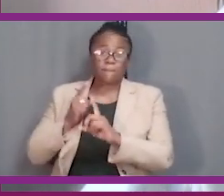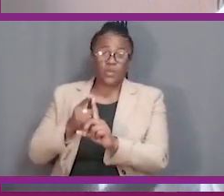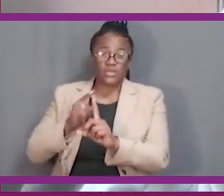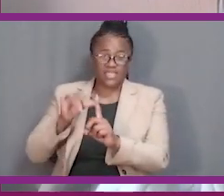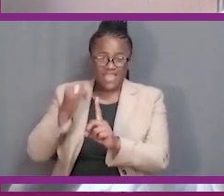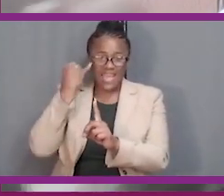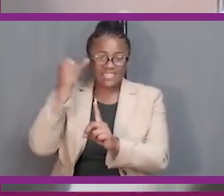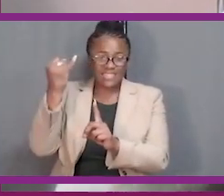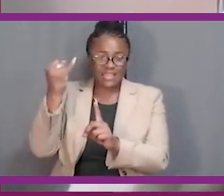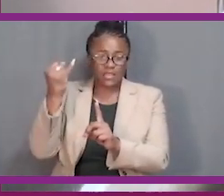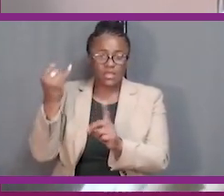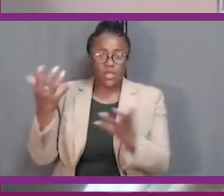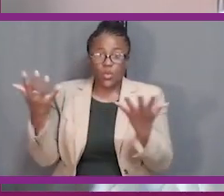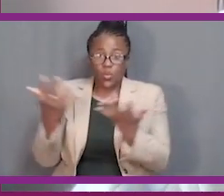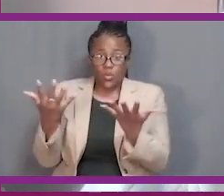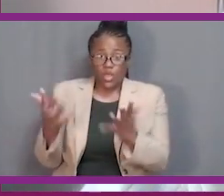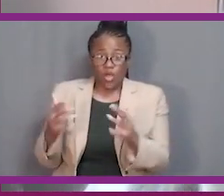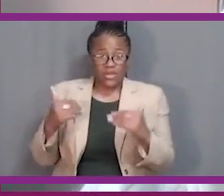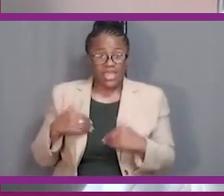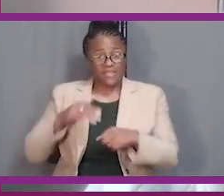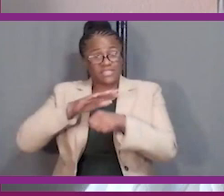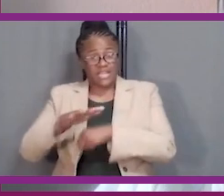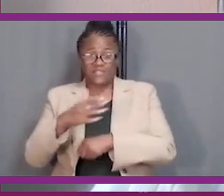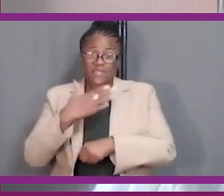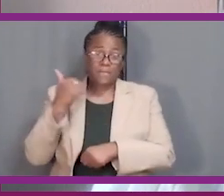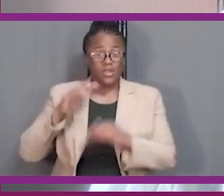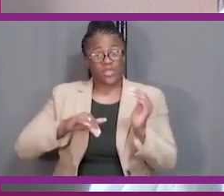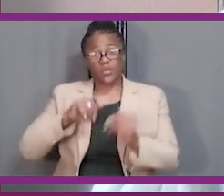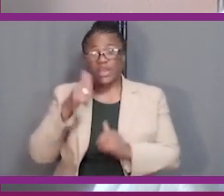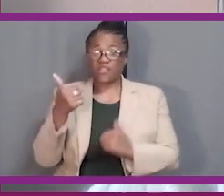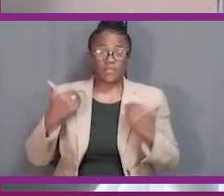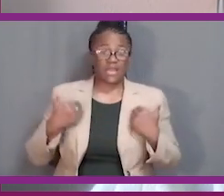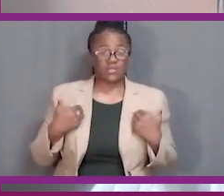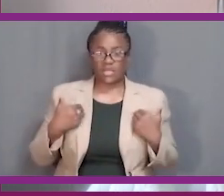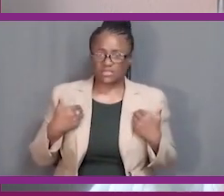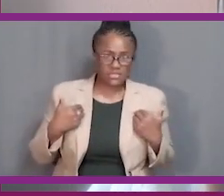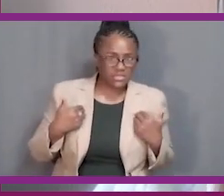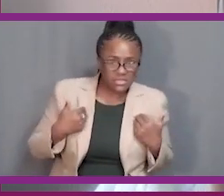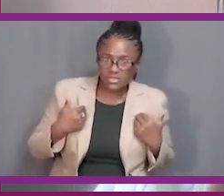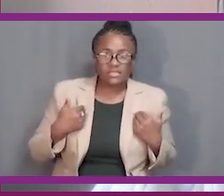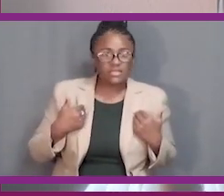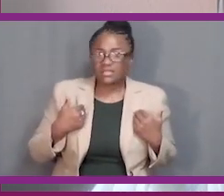which is not only just not true, but it gets in the way of us actually being able to work